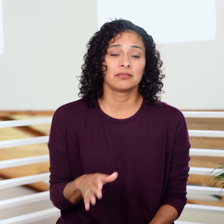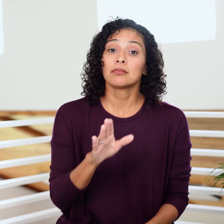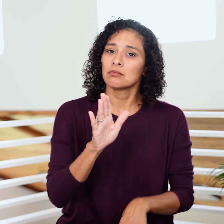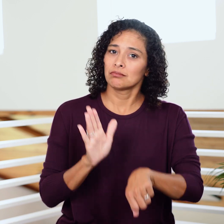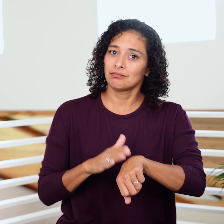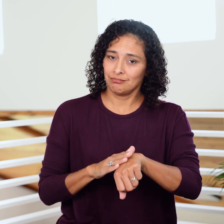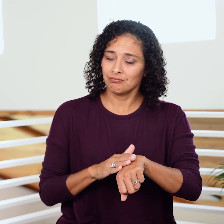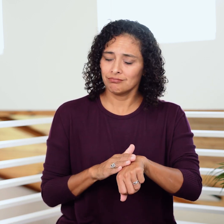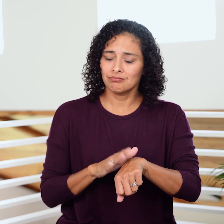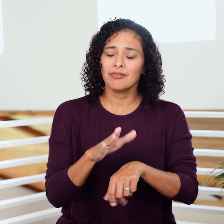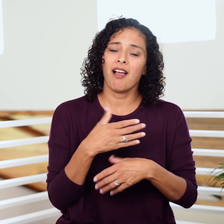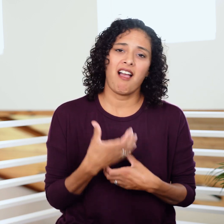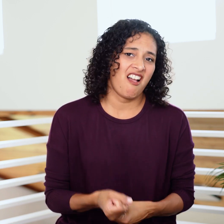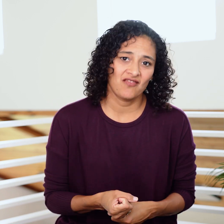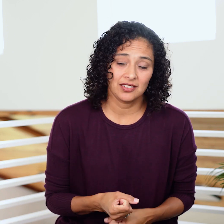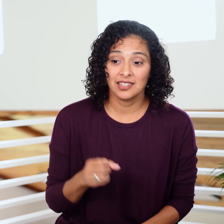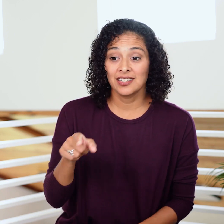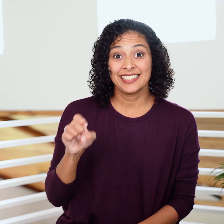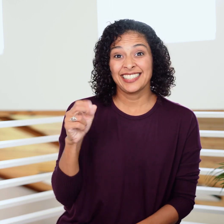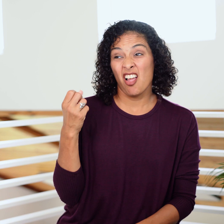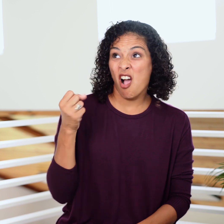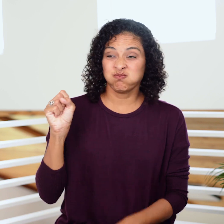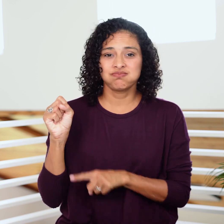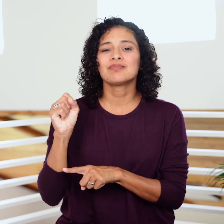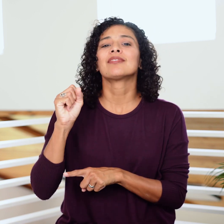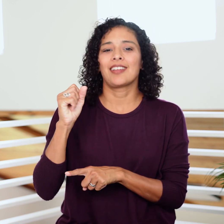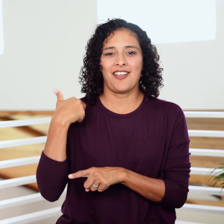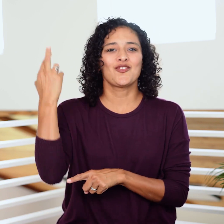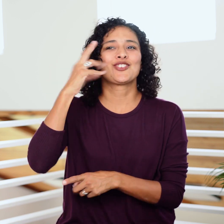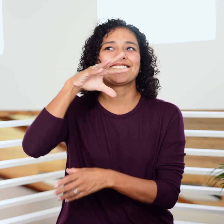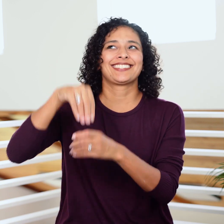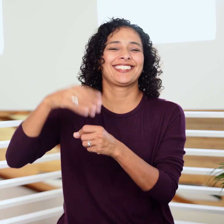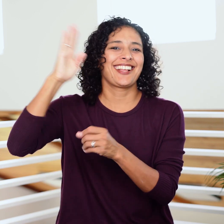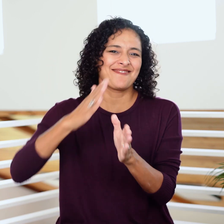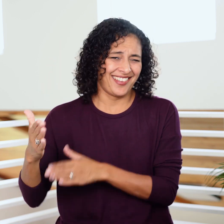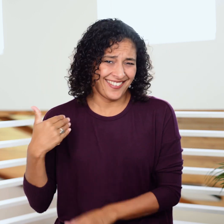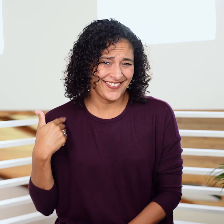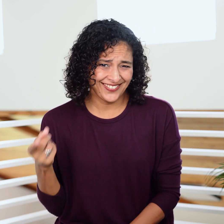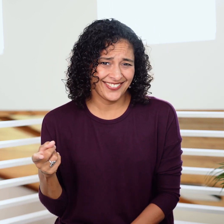But rest assured, even his rebellion fits into the big picture.